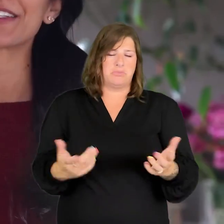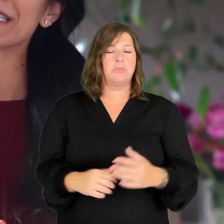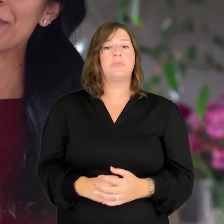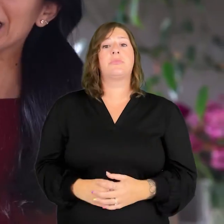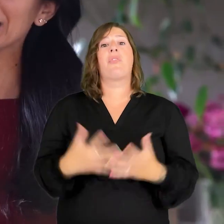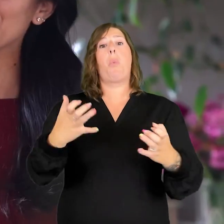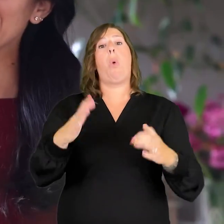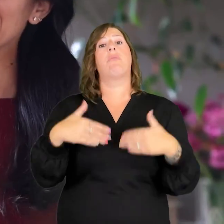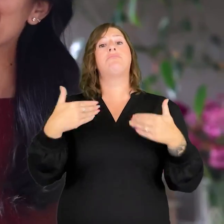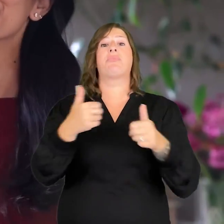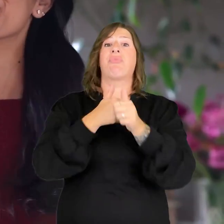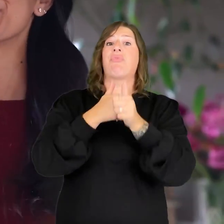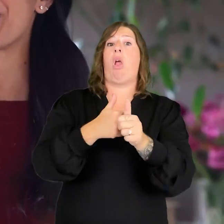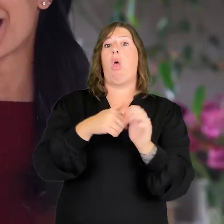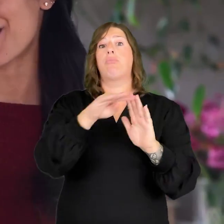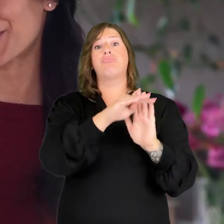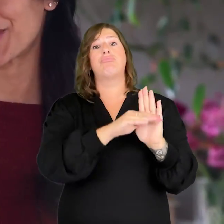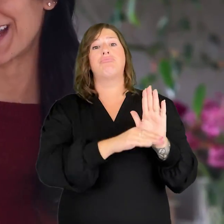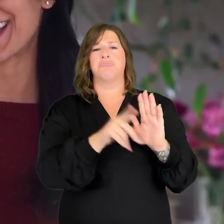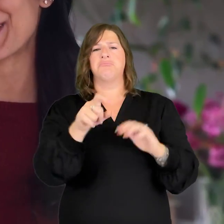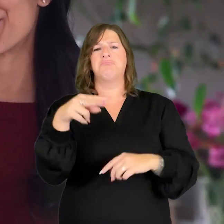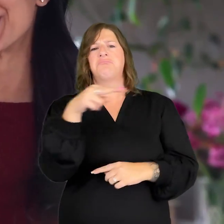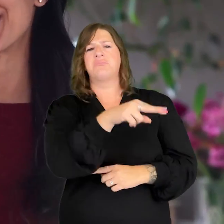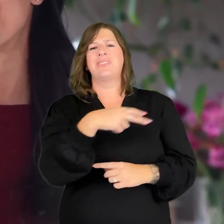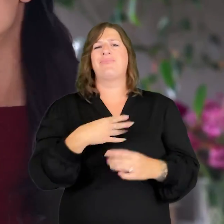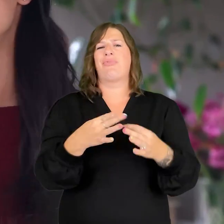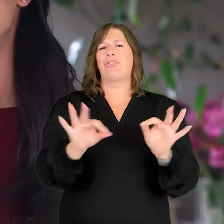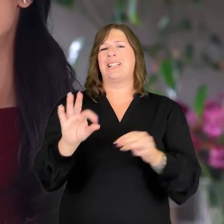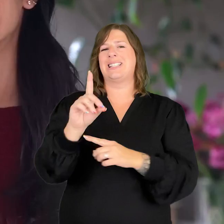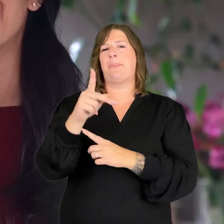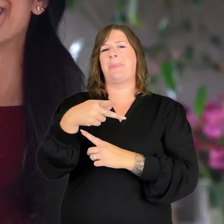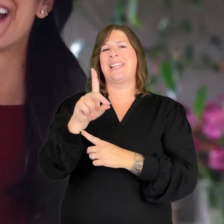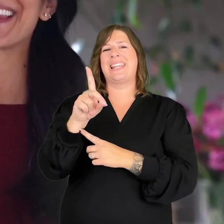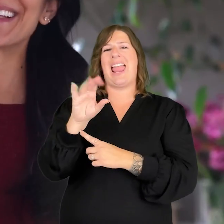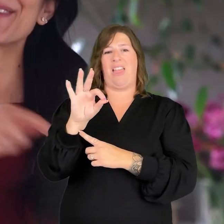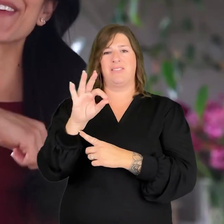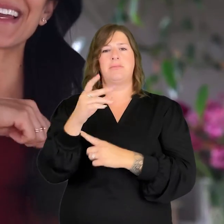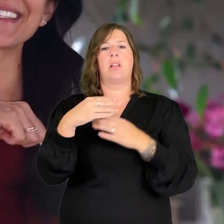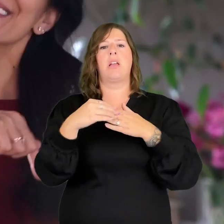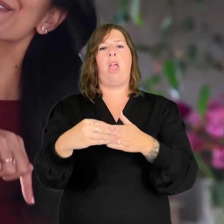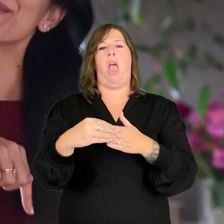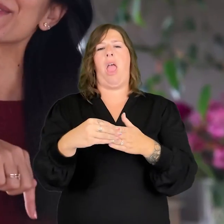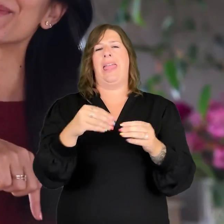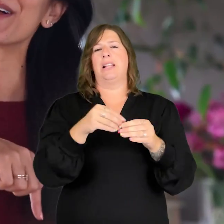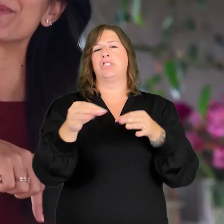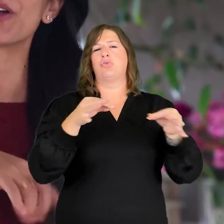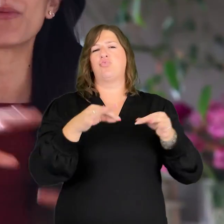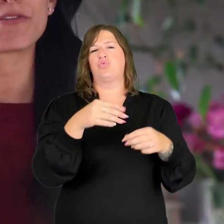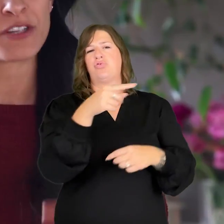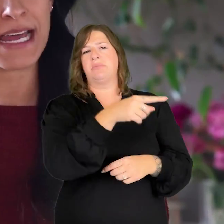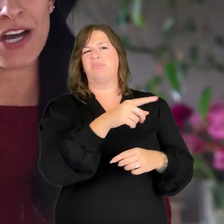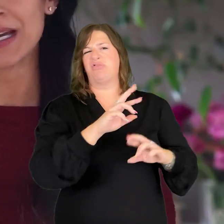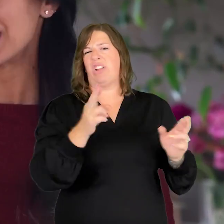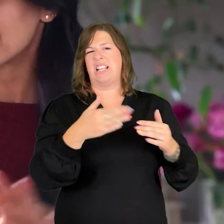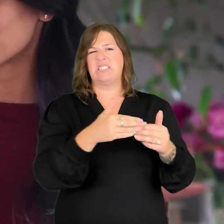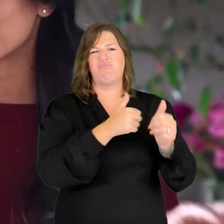just to make it a little bit easier for you, I have created a free downloadable PDF guide. The link for that is in the description box below, but for now, let's turn